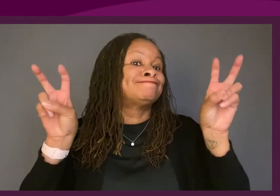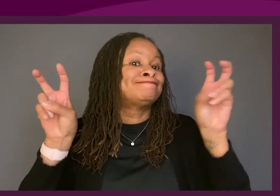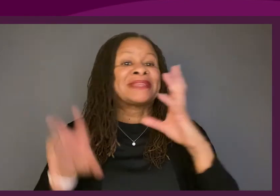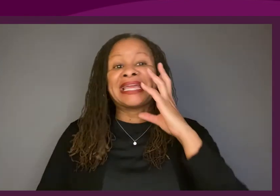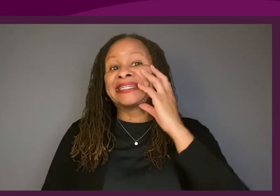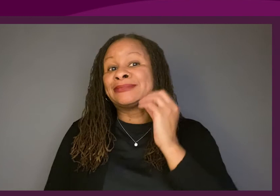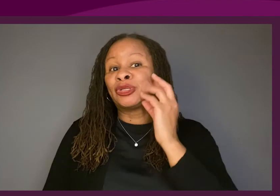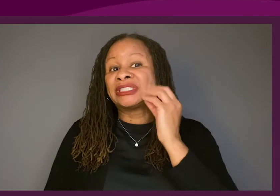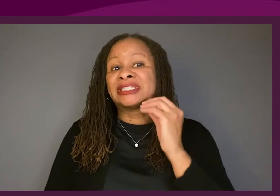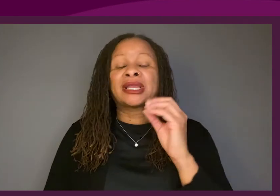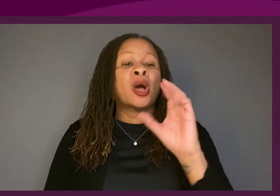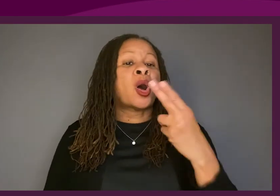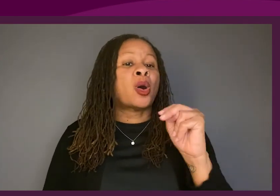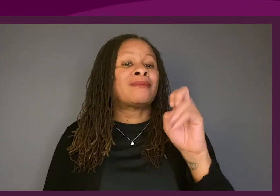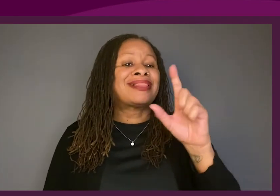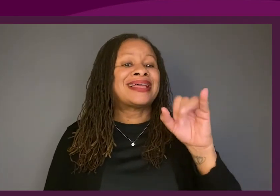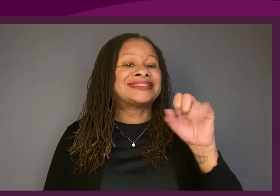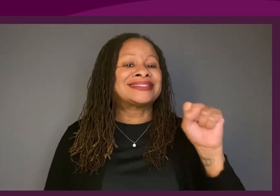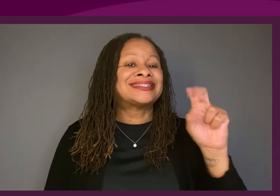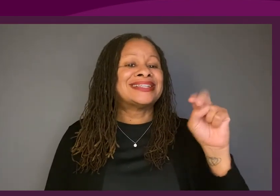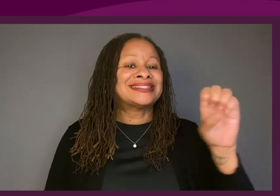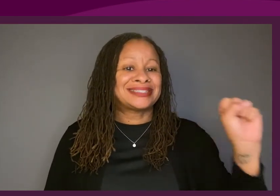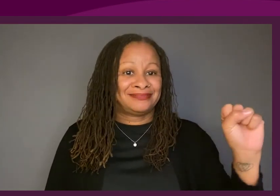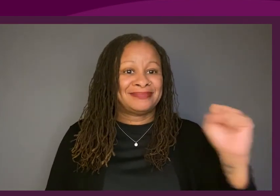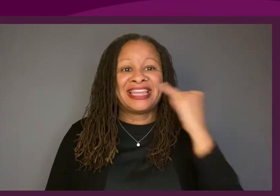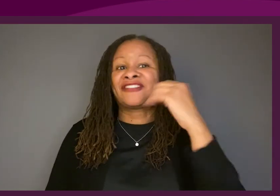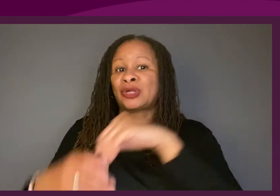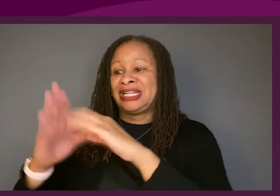this sort of facility.